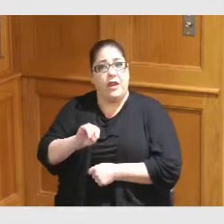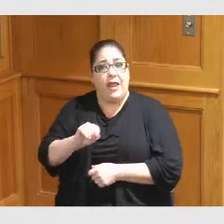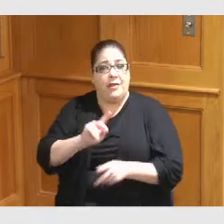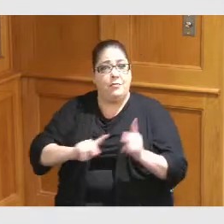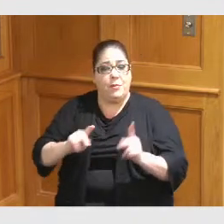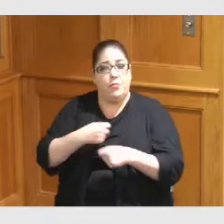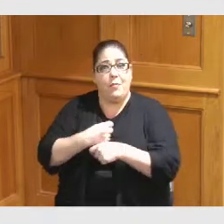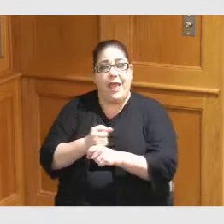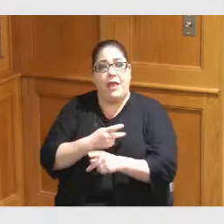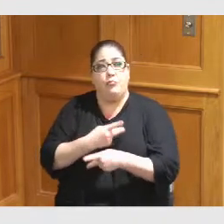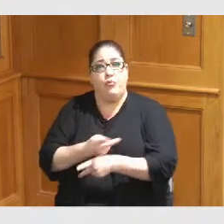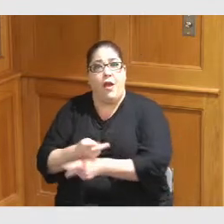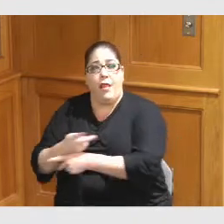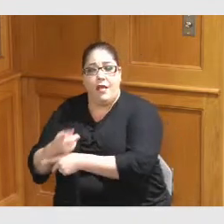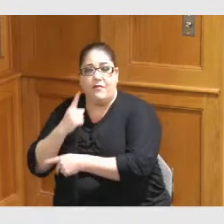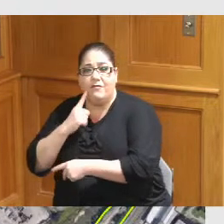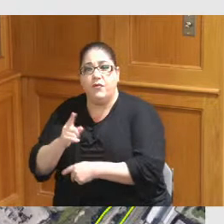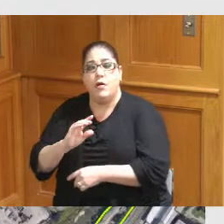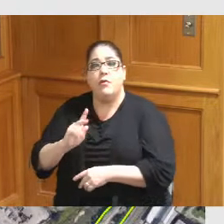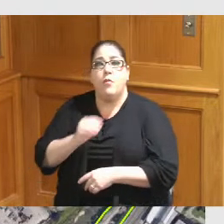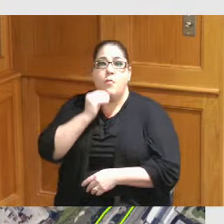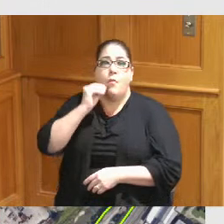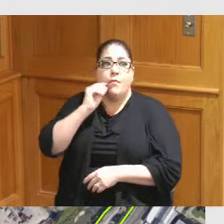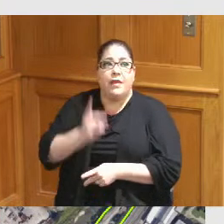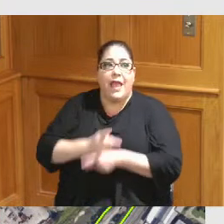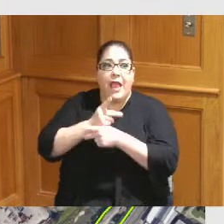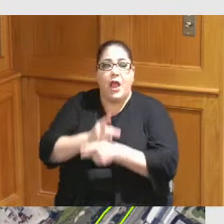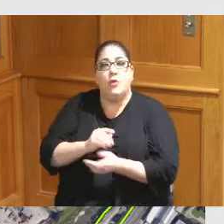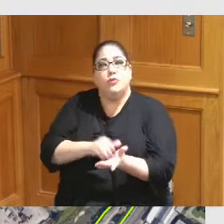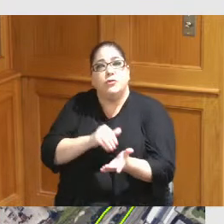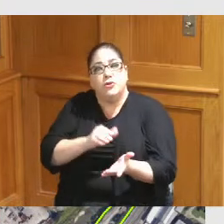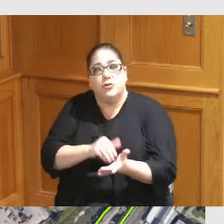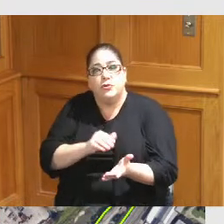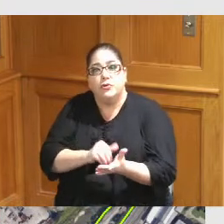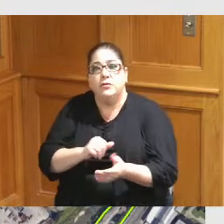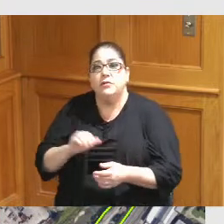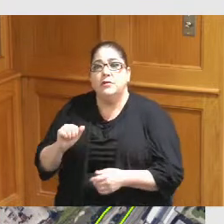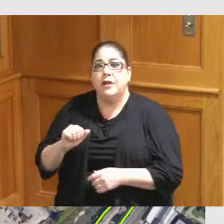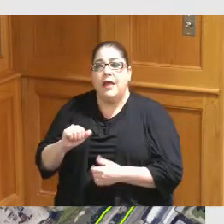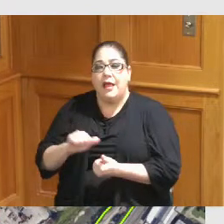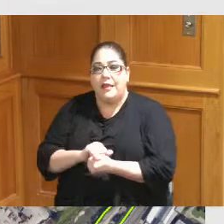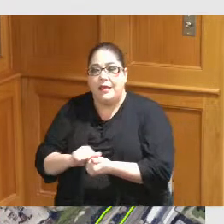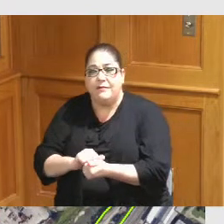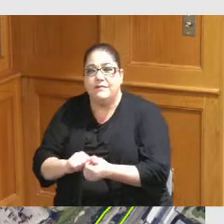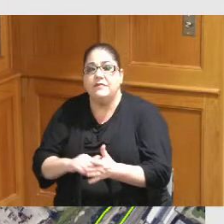applications in home and personal care detergents adhesives agriculture lubricants and Automotive